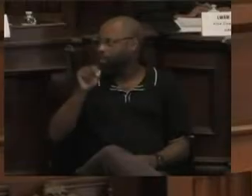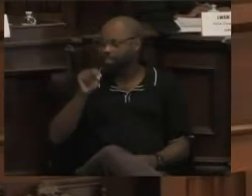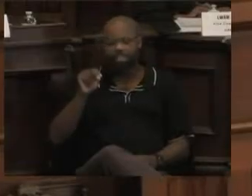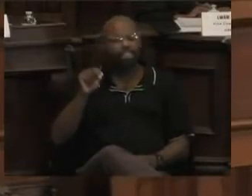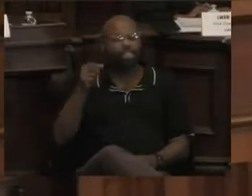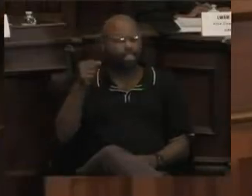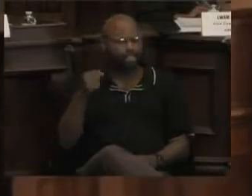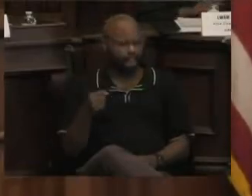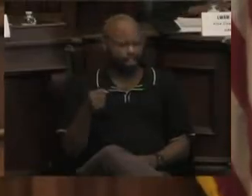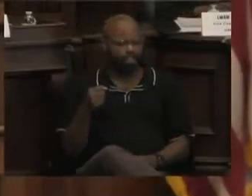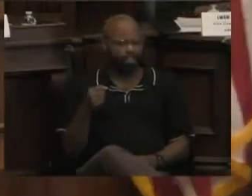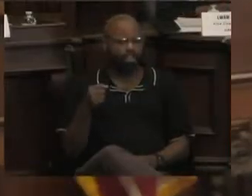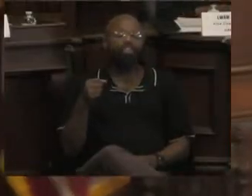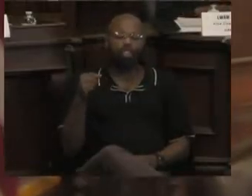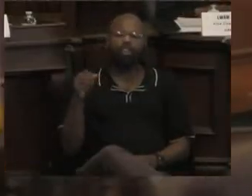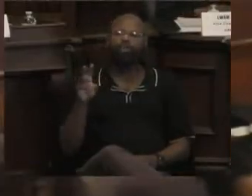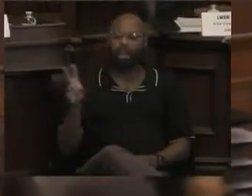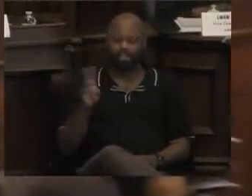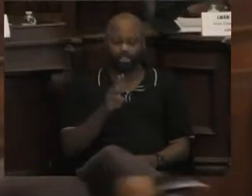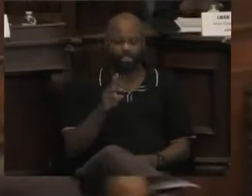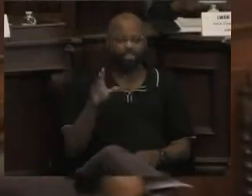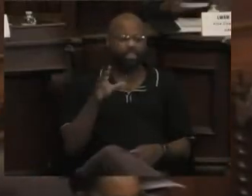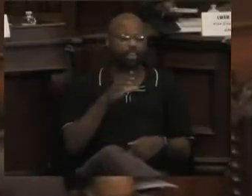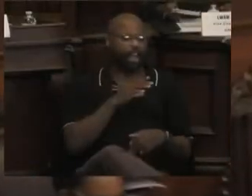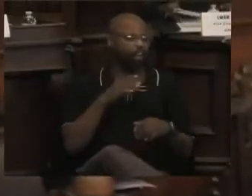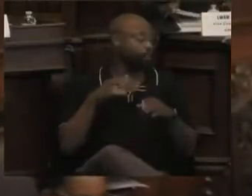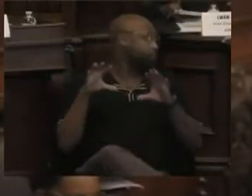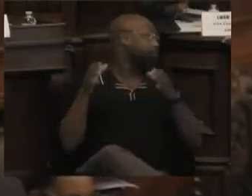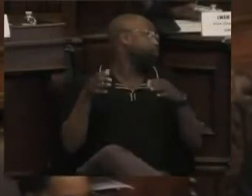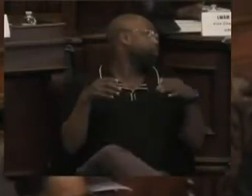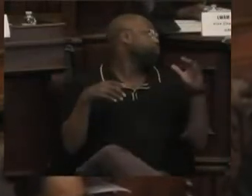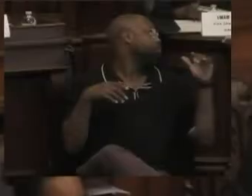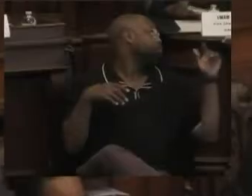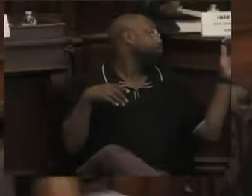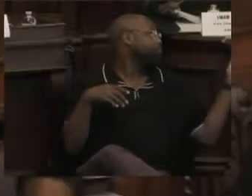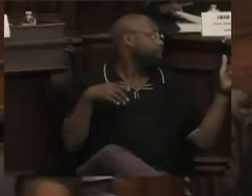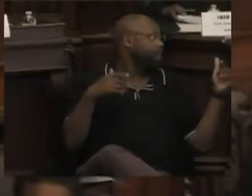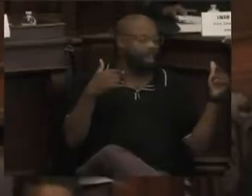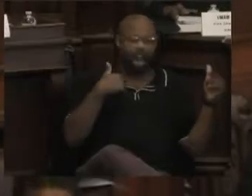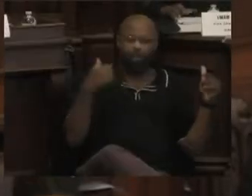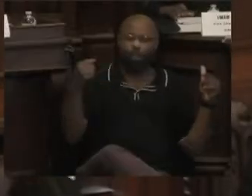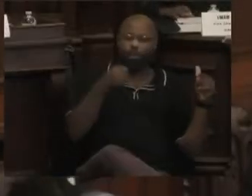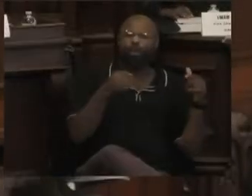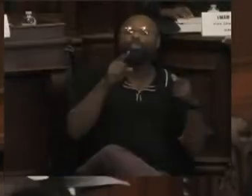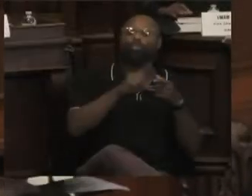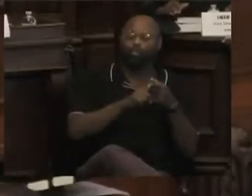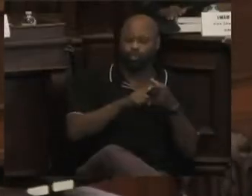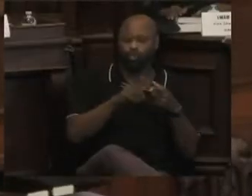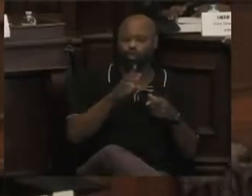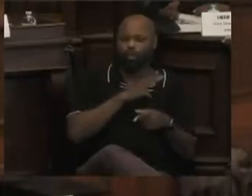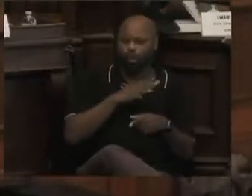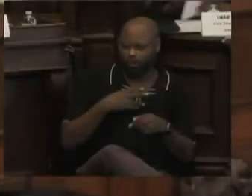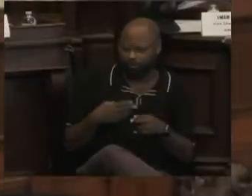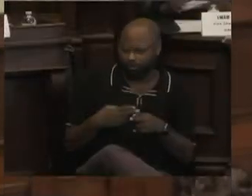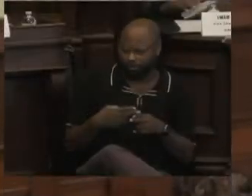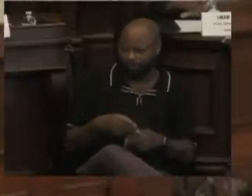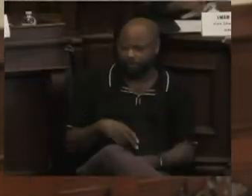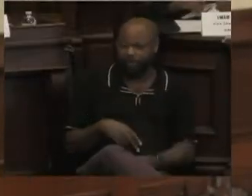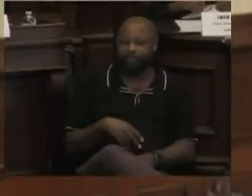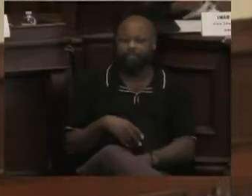Council seat. And I'm Bill Clark. I'm the mayor's